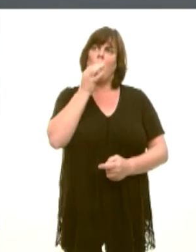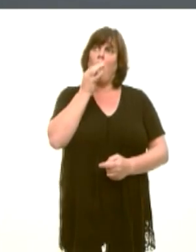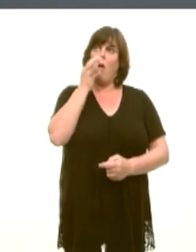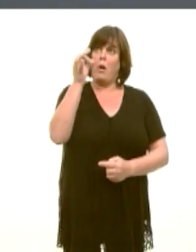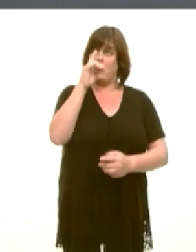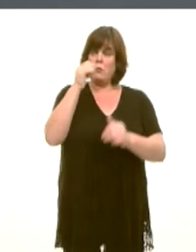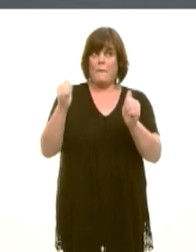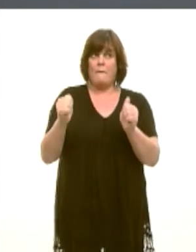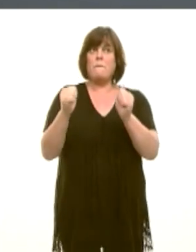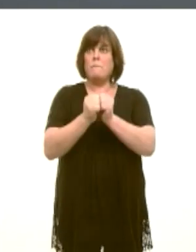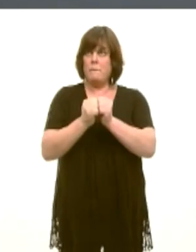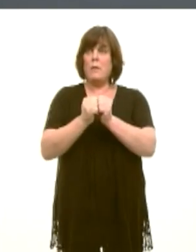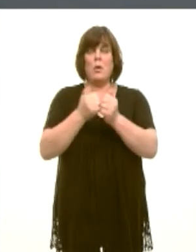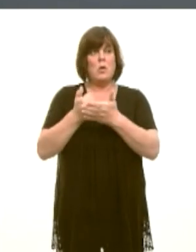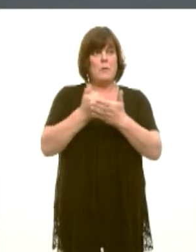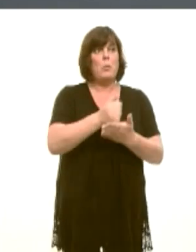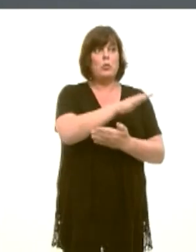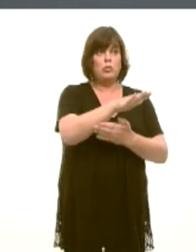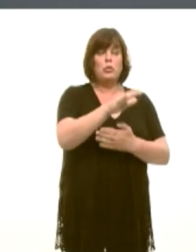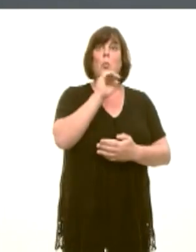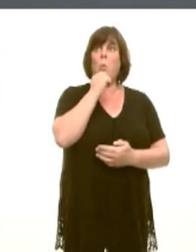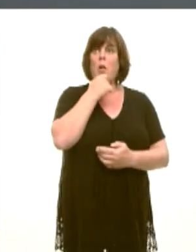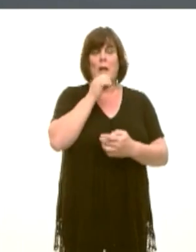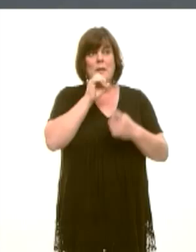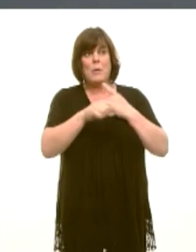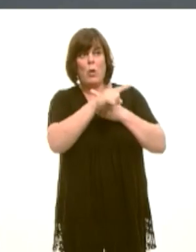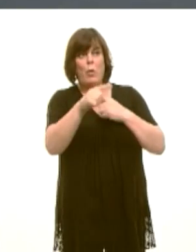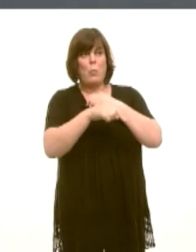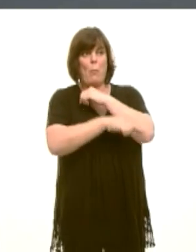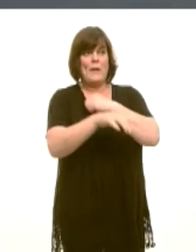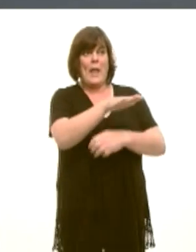of supporting all children, particularly those living in poverty, to learn to read, and to